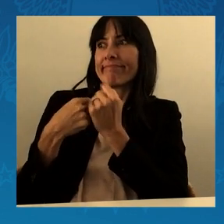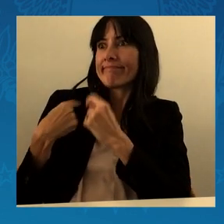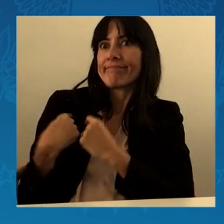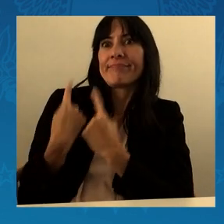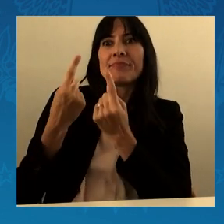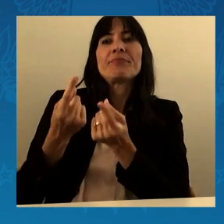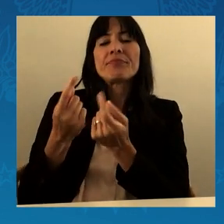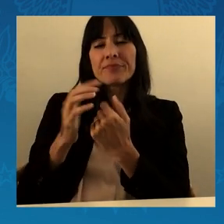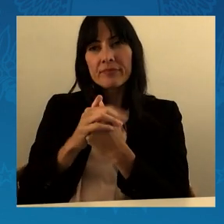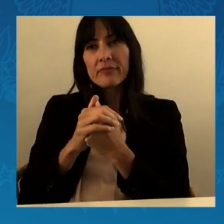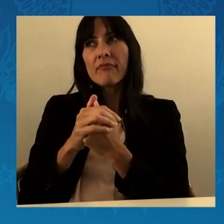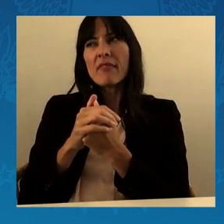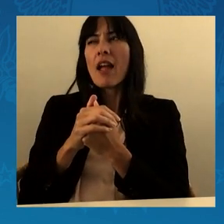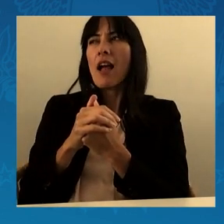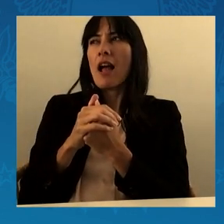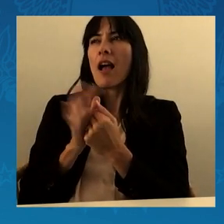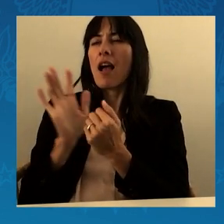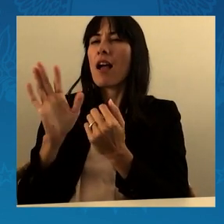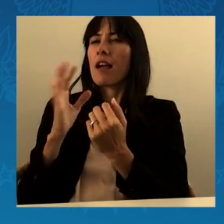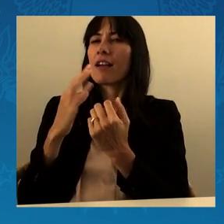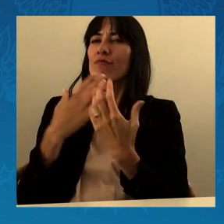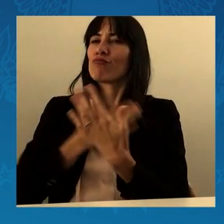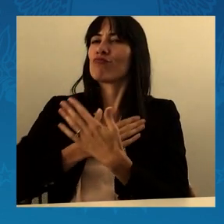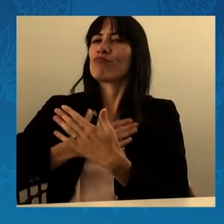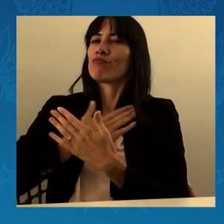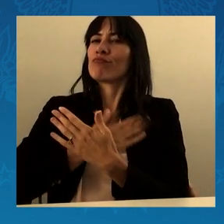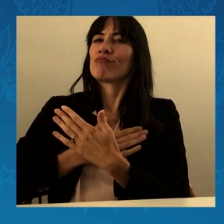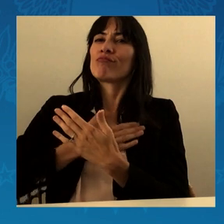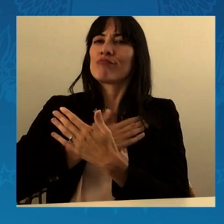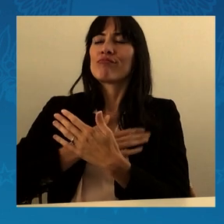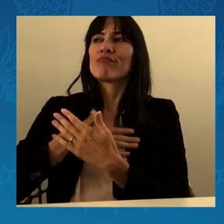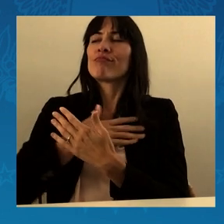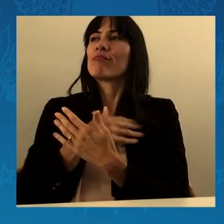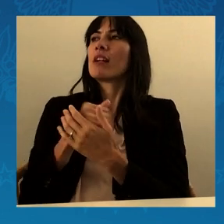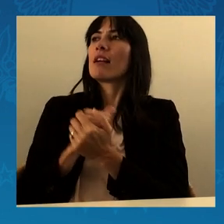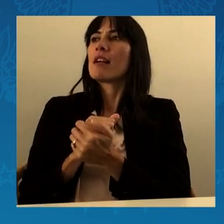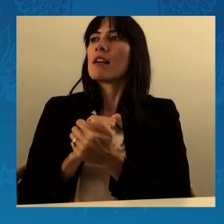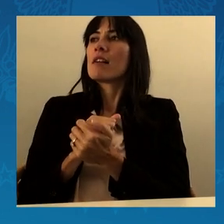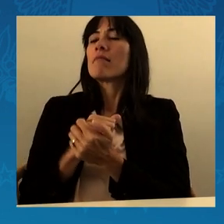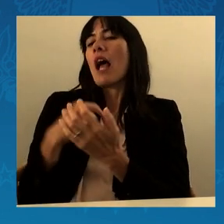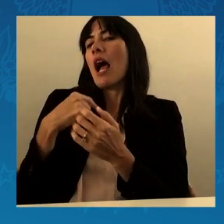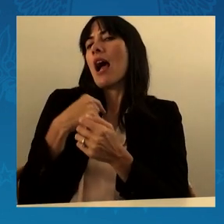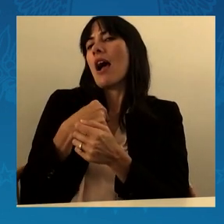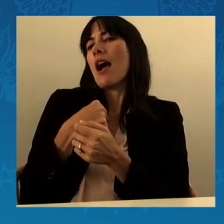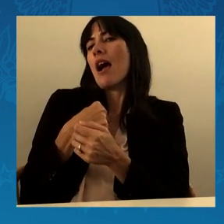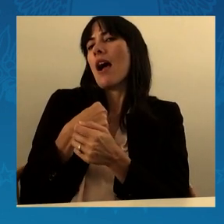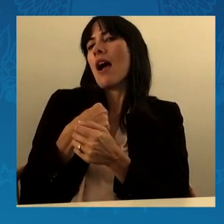is something that I really enjoy while working there. I've only worked with Noah specifically,